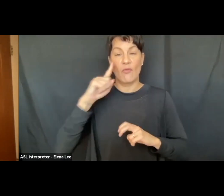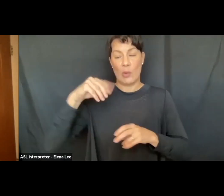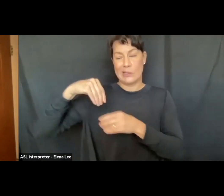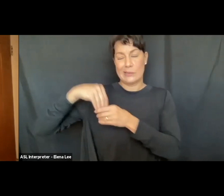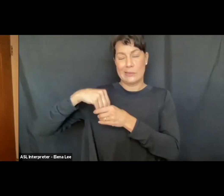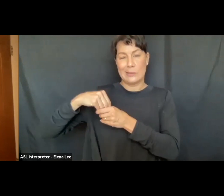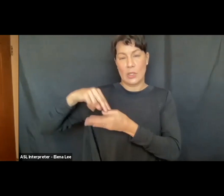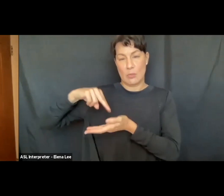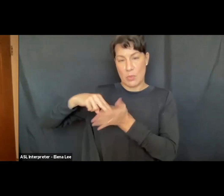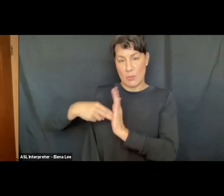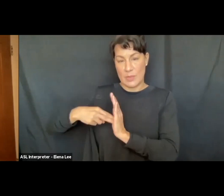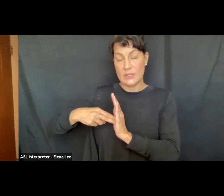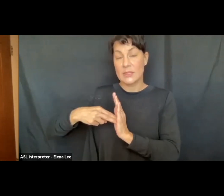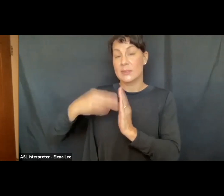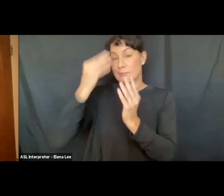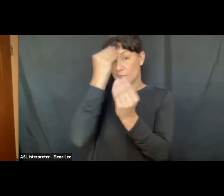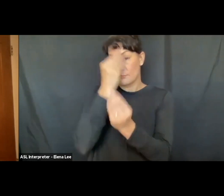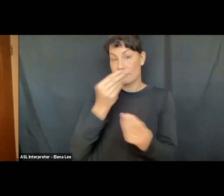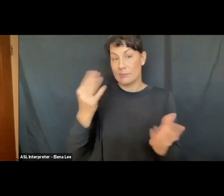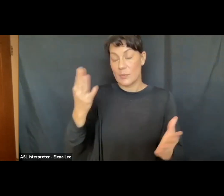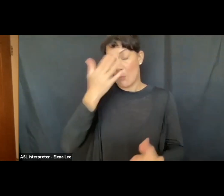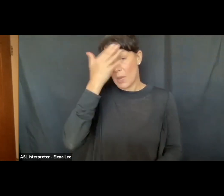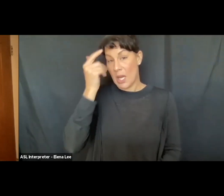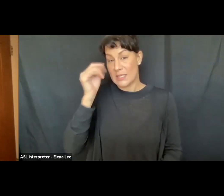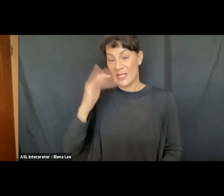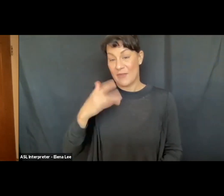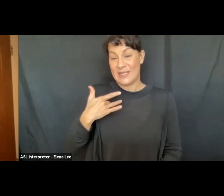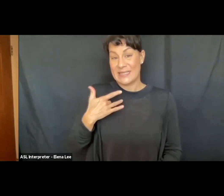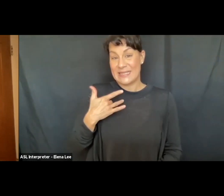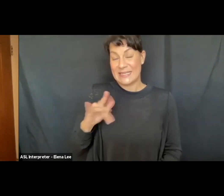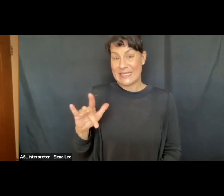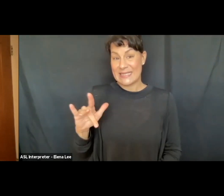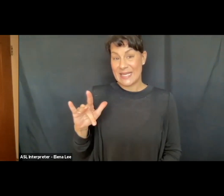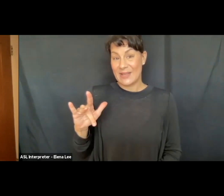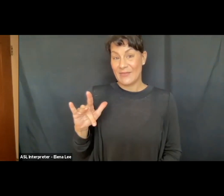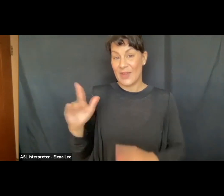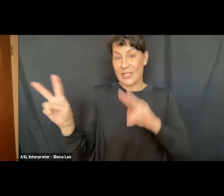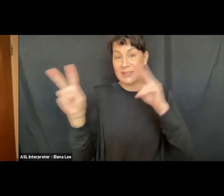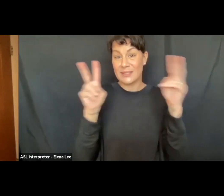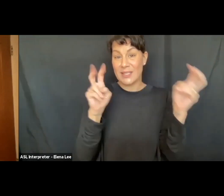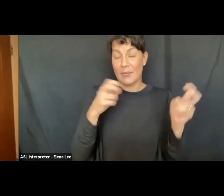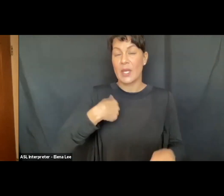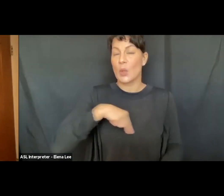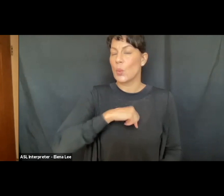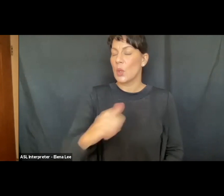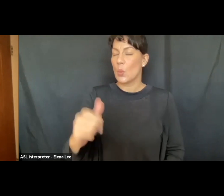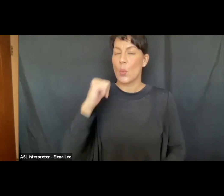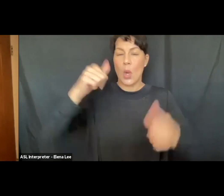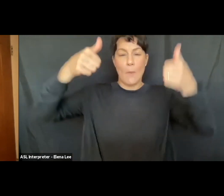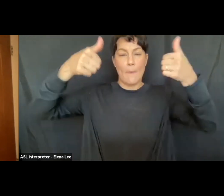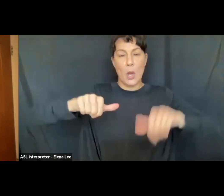However, due to the sensitive nature of the conversation, we won't be posting it onto our YouTube channel